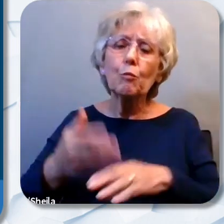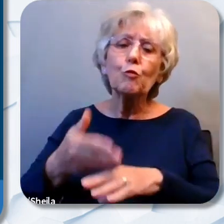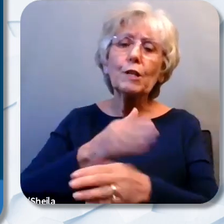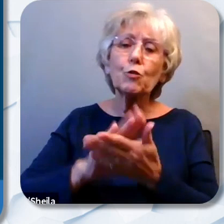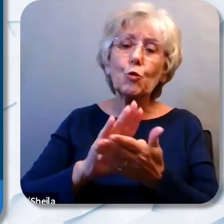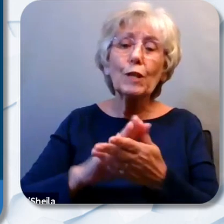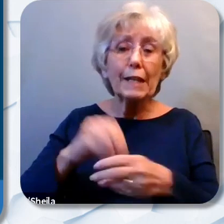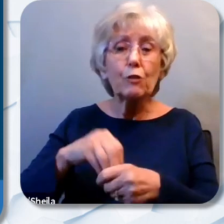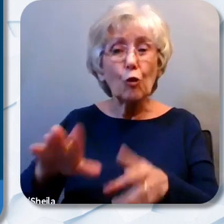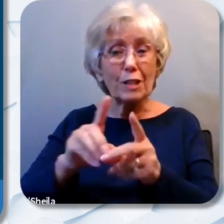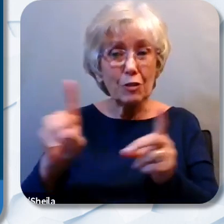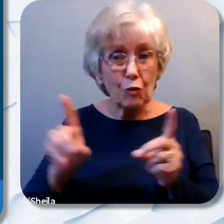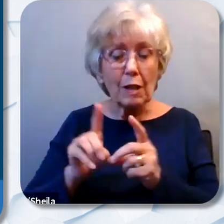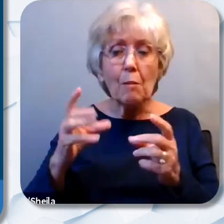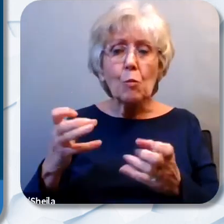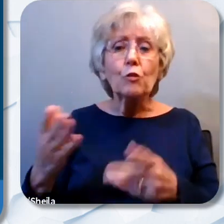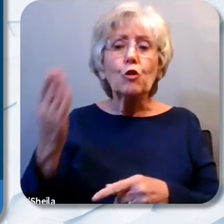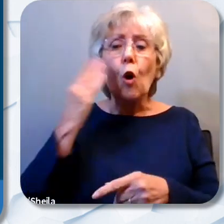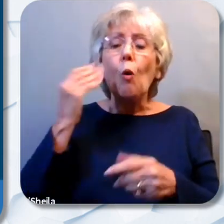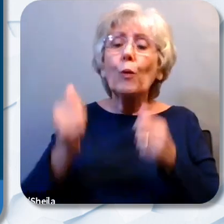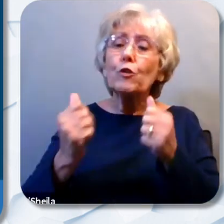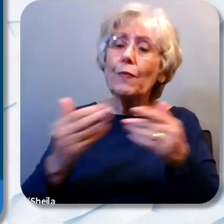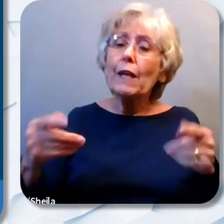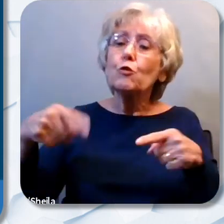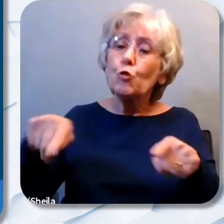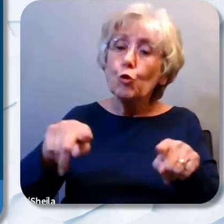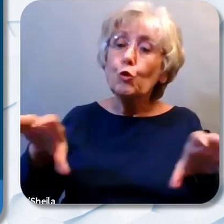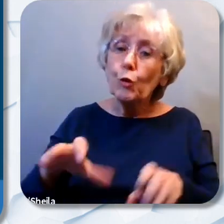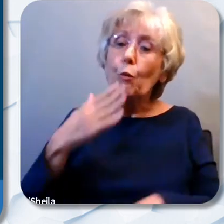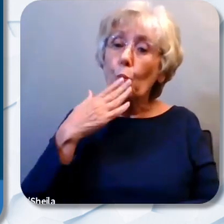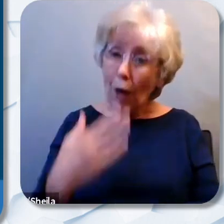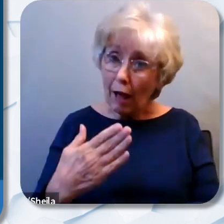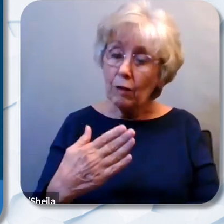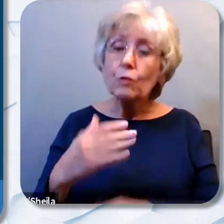but you want to know what you're doing well, so you can make sure that you're leveraging that.